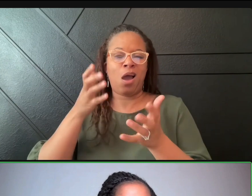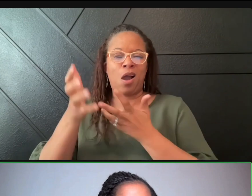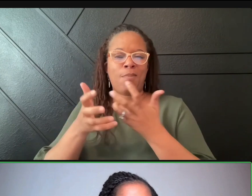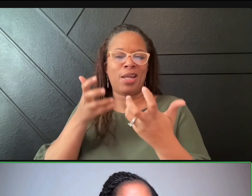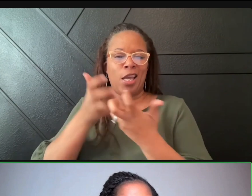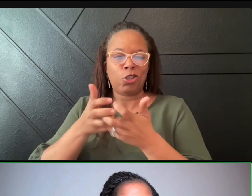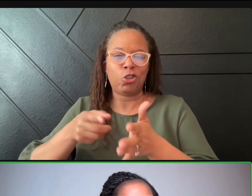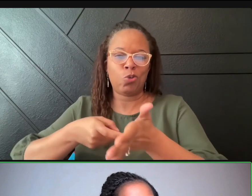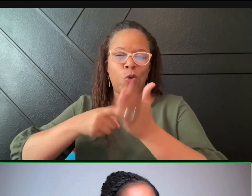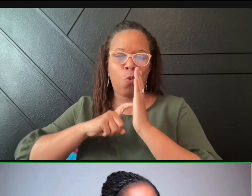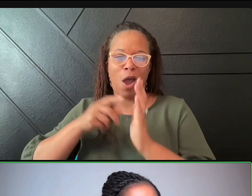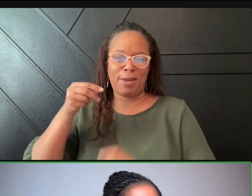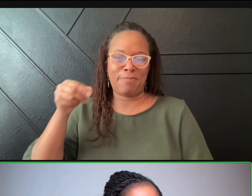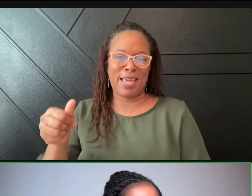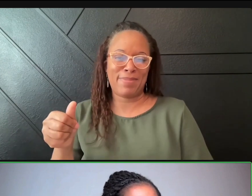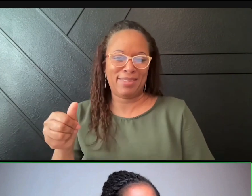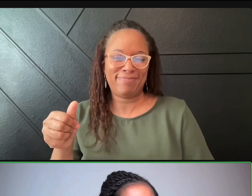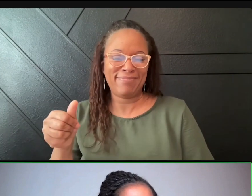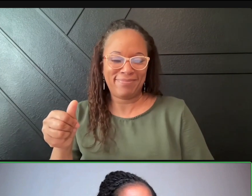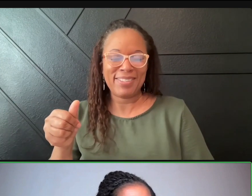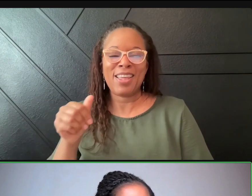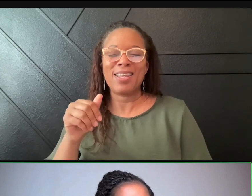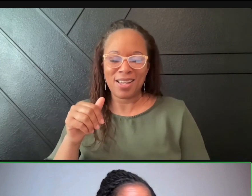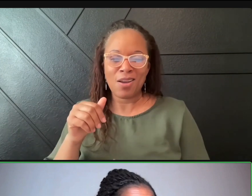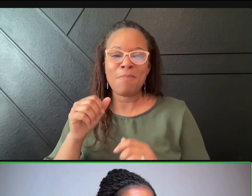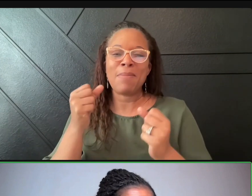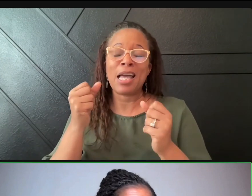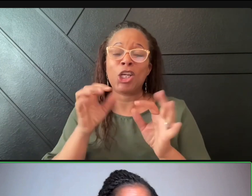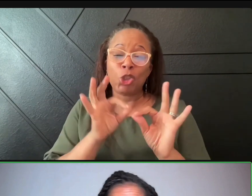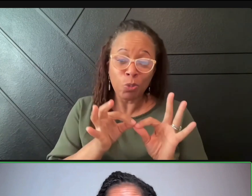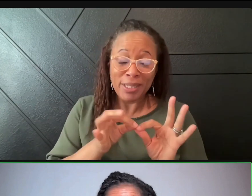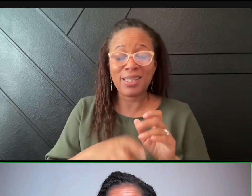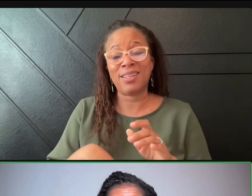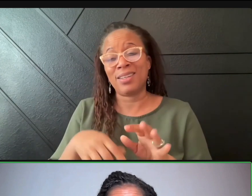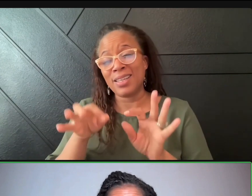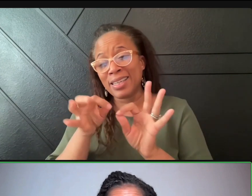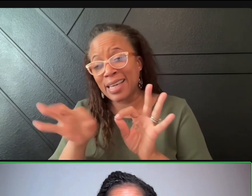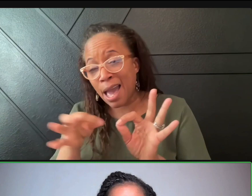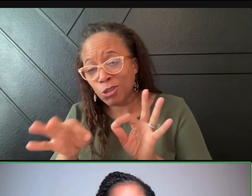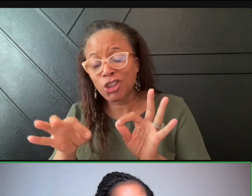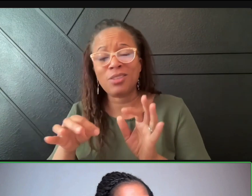Now we have noticed that there are some accommodations that require payments.